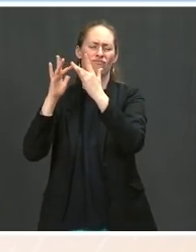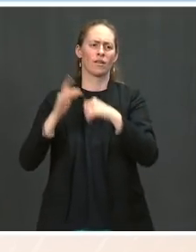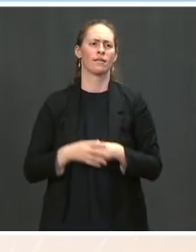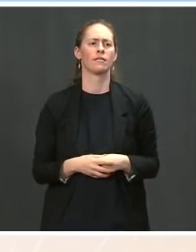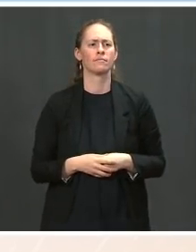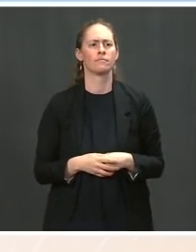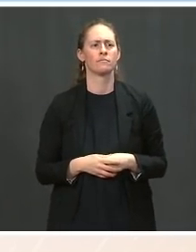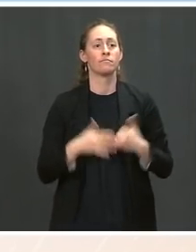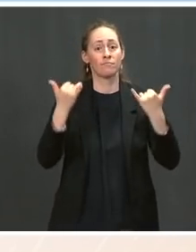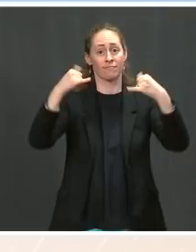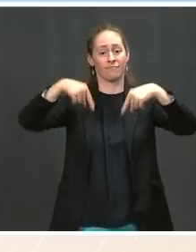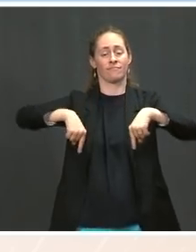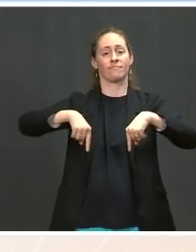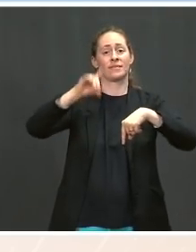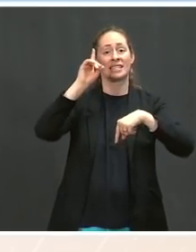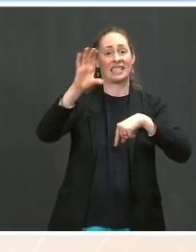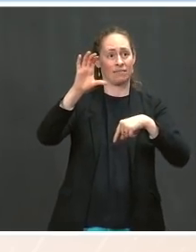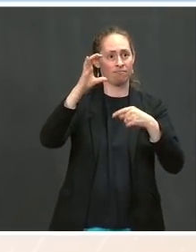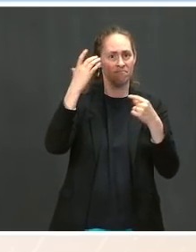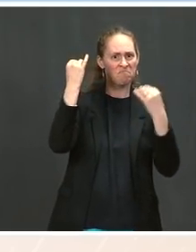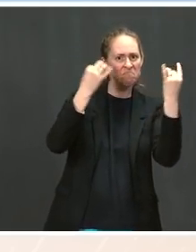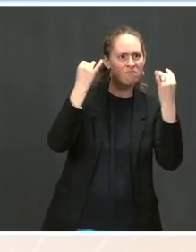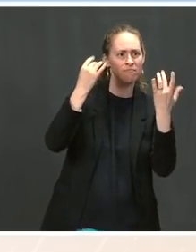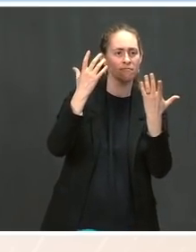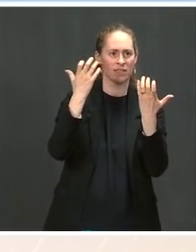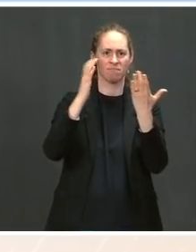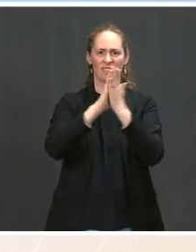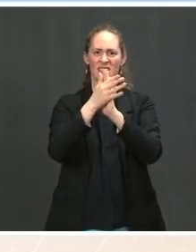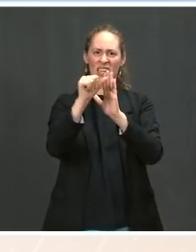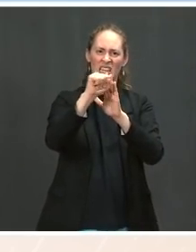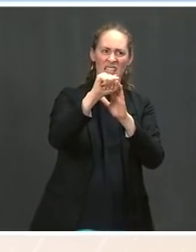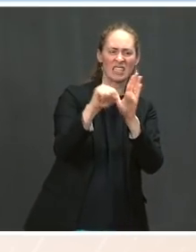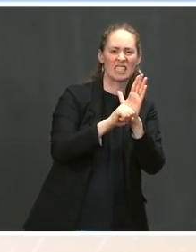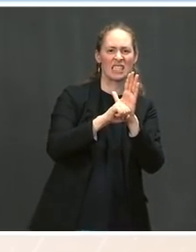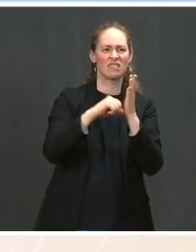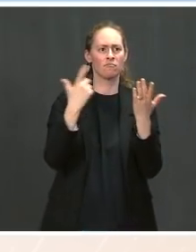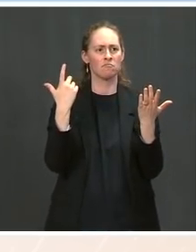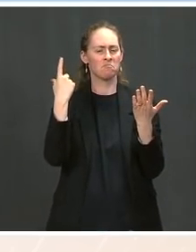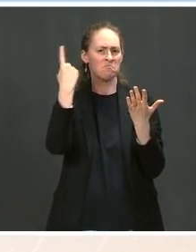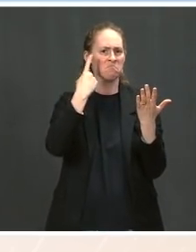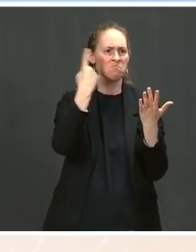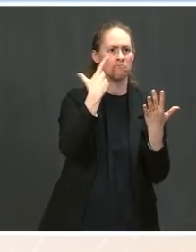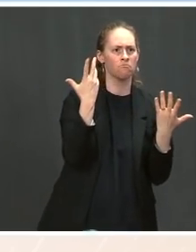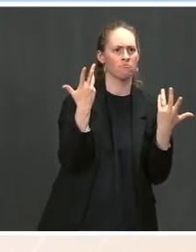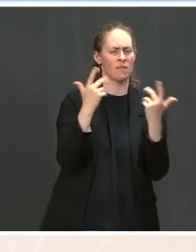Given the political realities around what would need to happen for a D.C. statehood bill to get through the Senate --